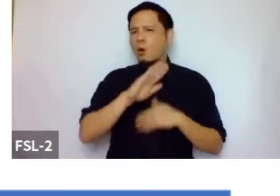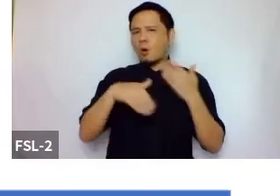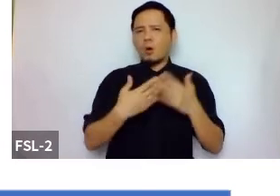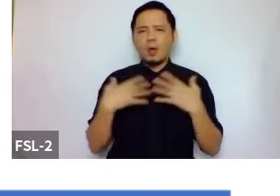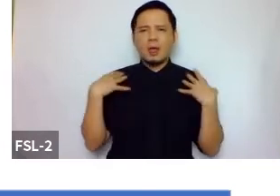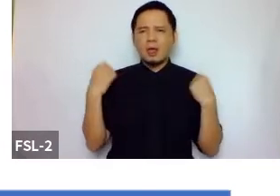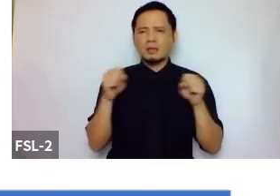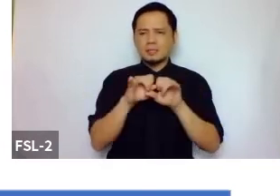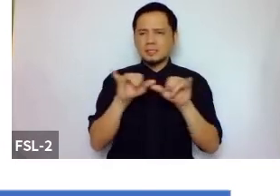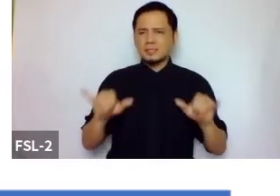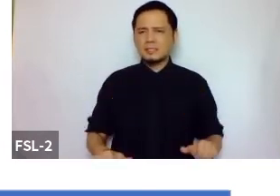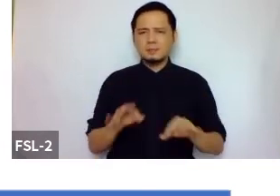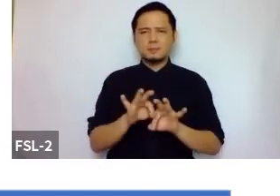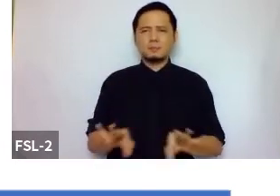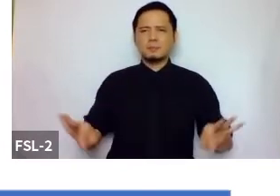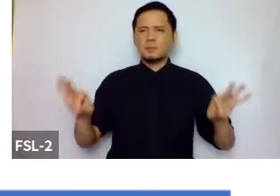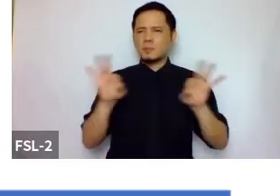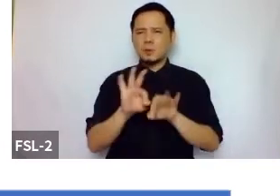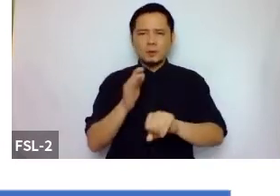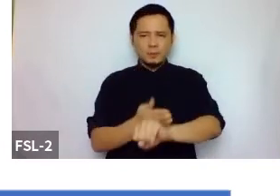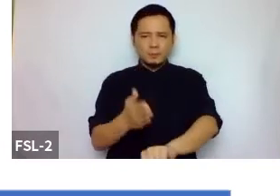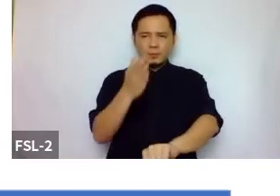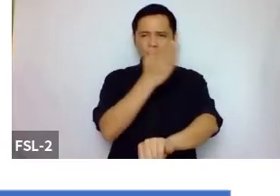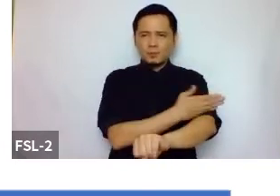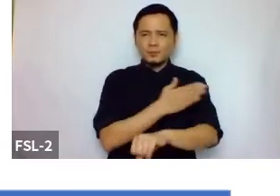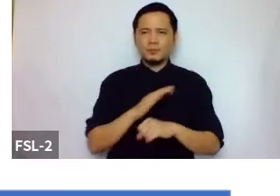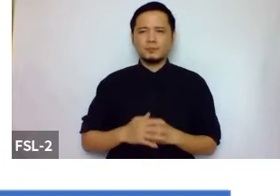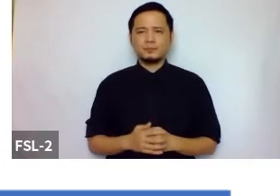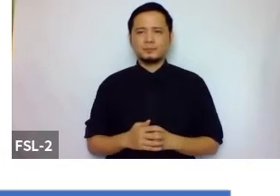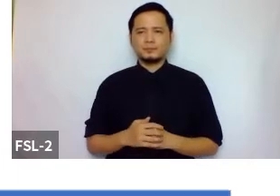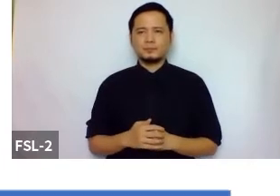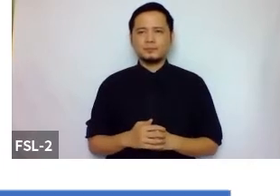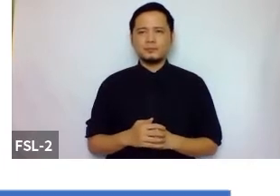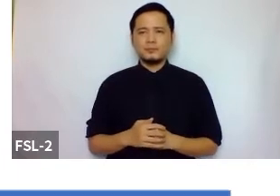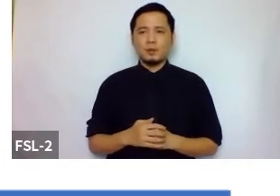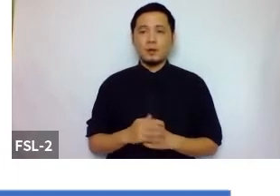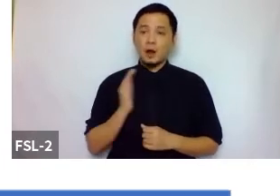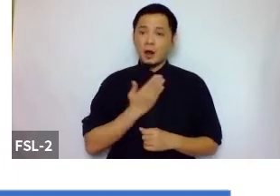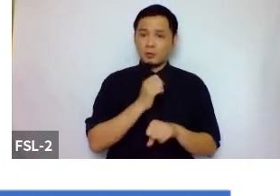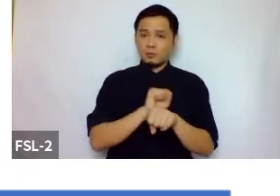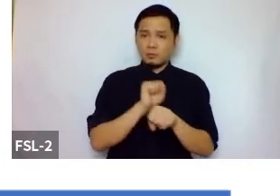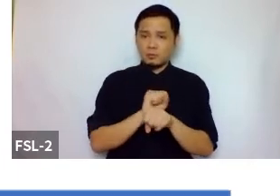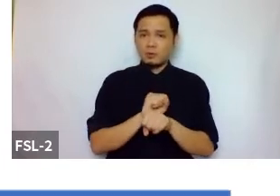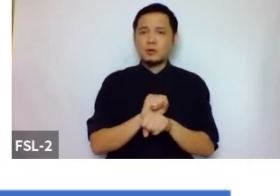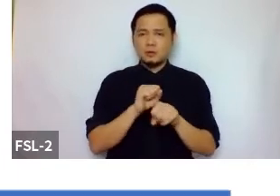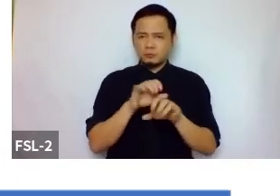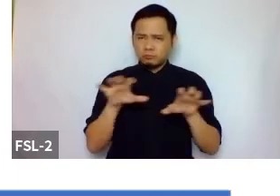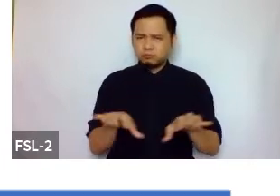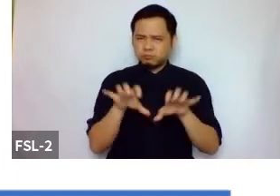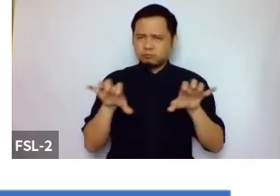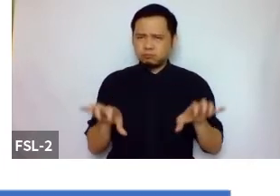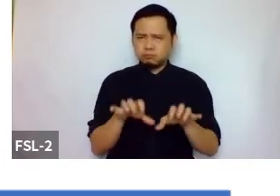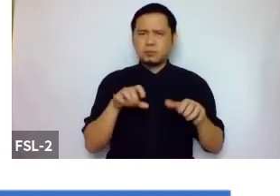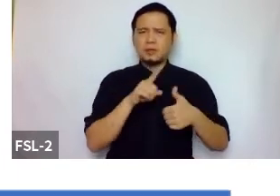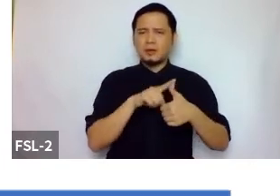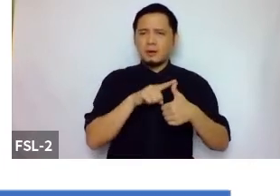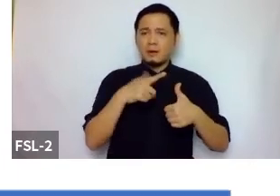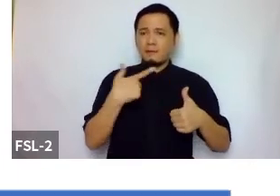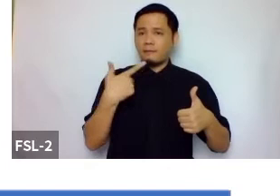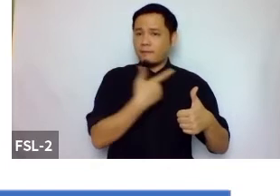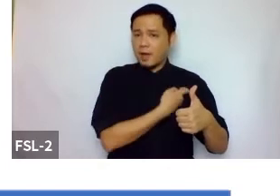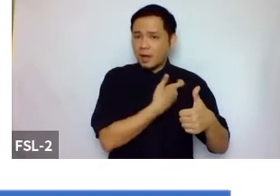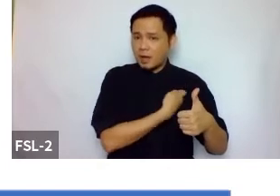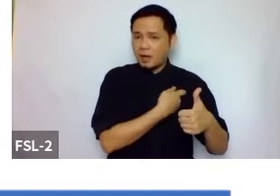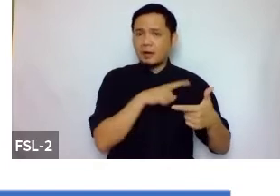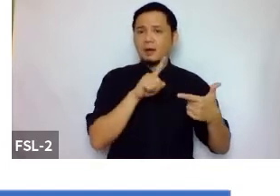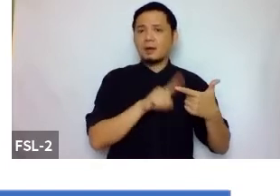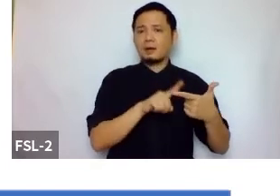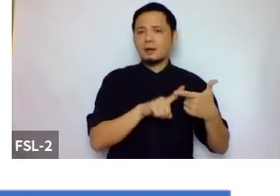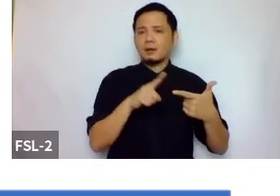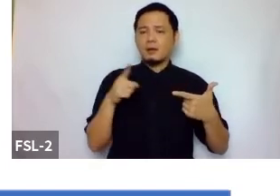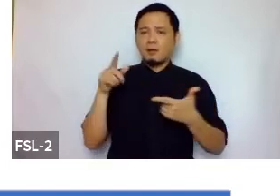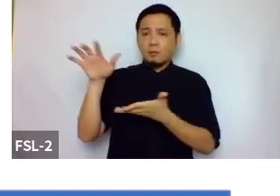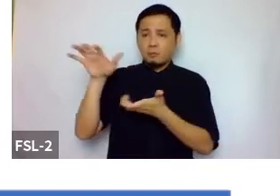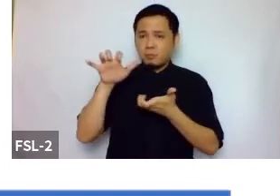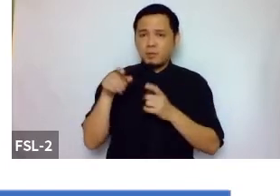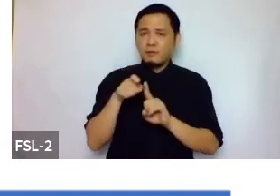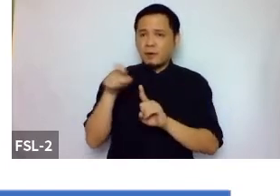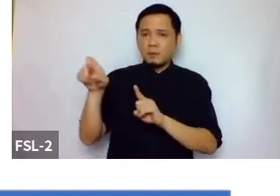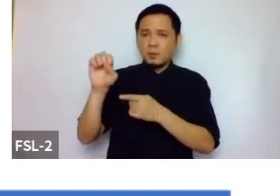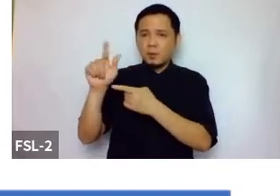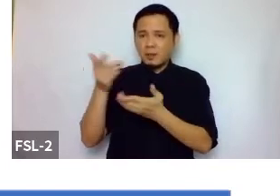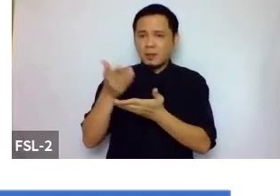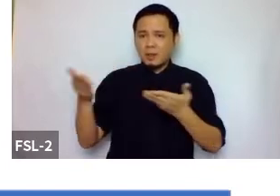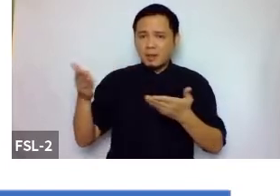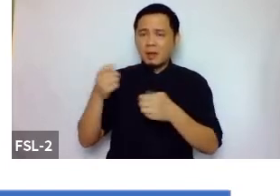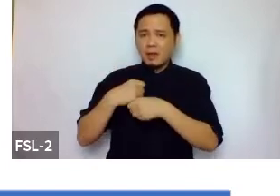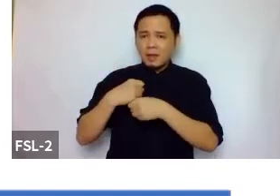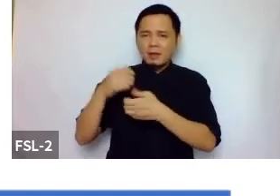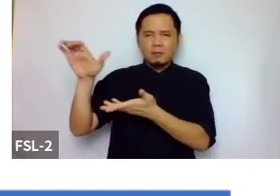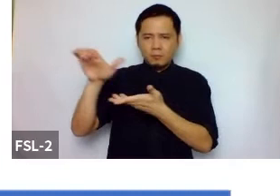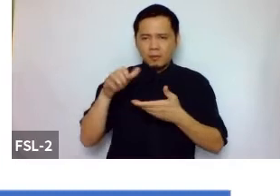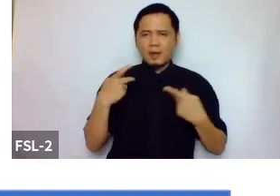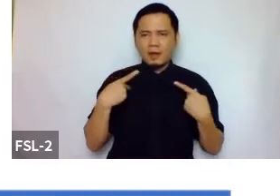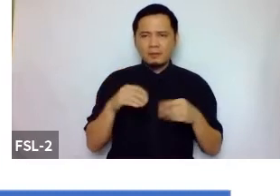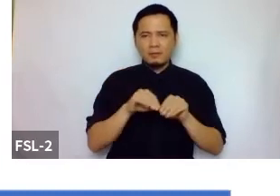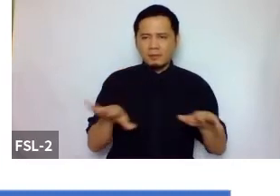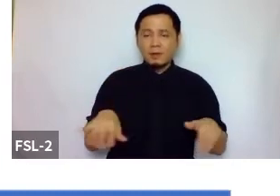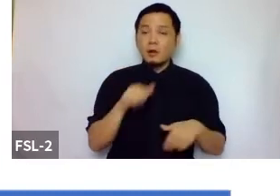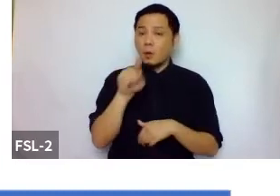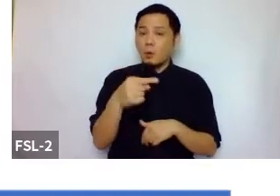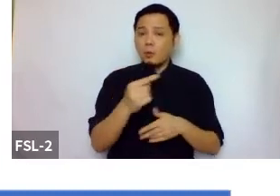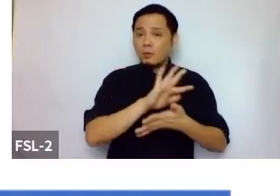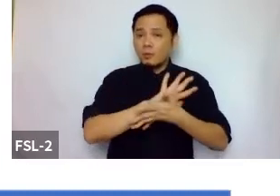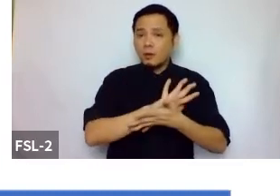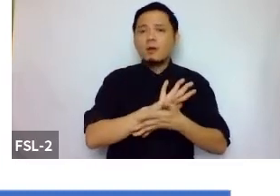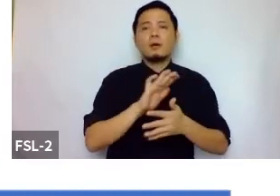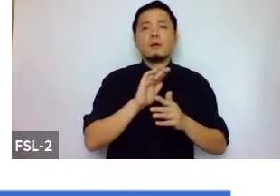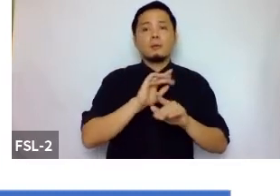So our work in making sure that our vaccination efforts are strong in terms of supply chains and cold chains are not only for COVID-19 but after we respond to COVID-19